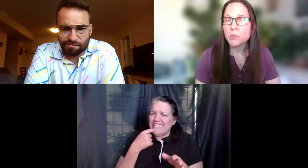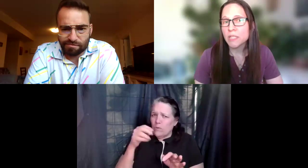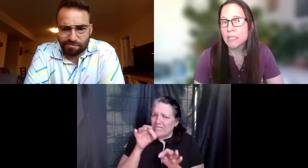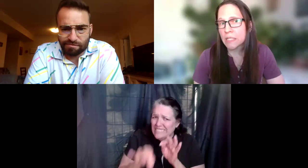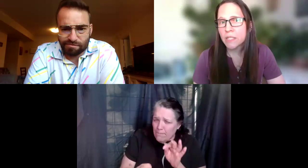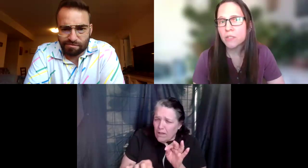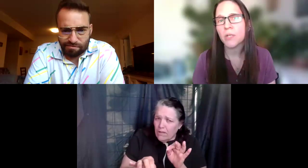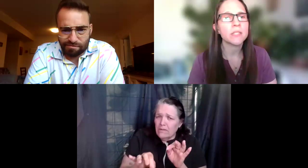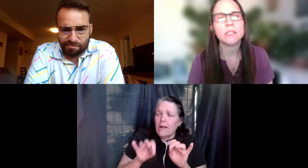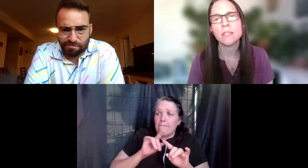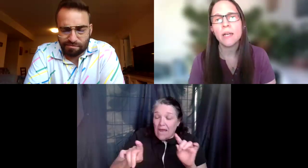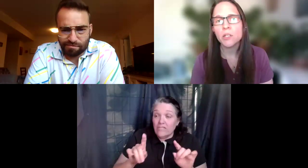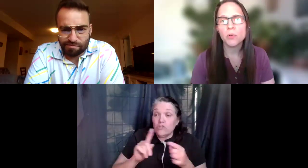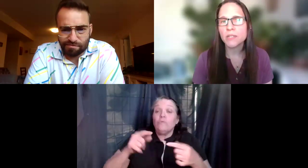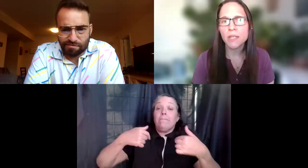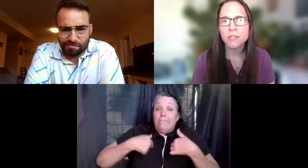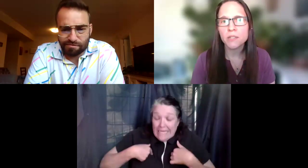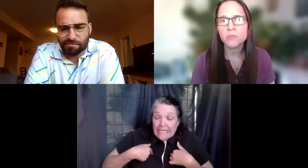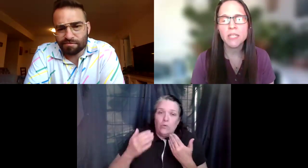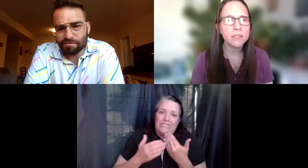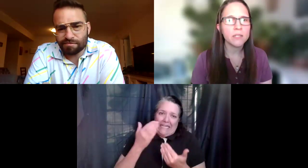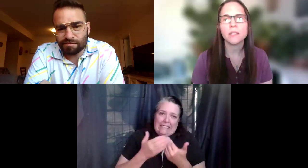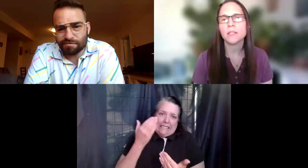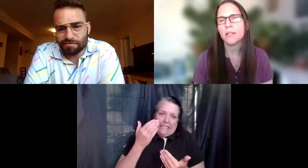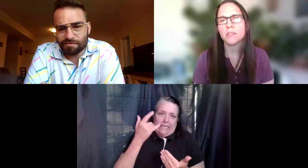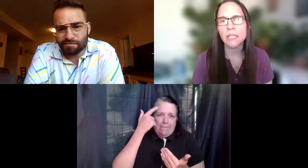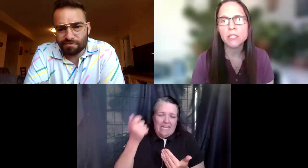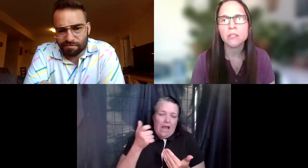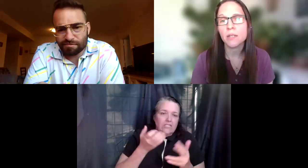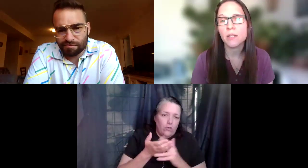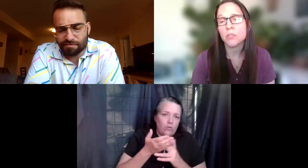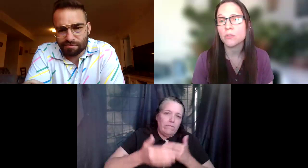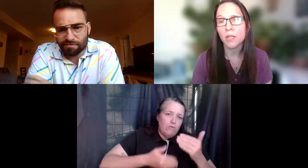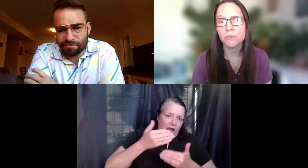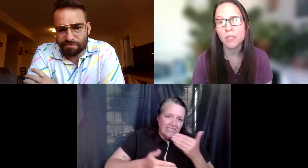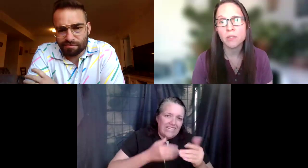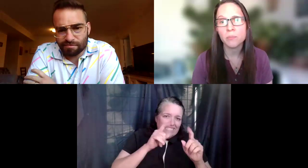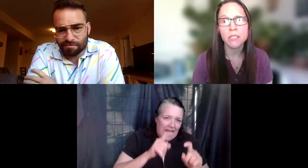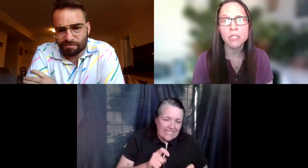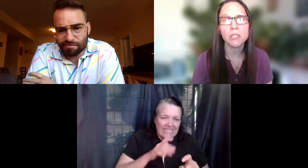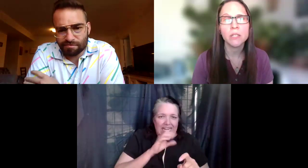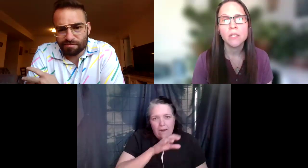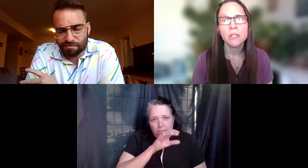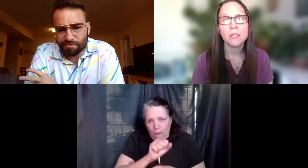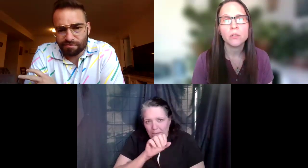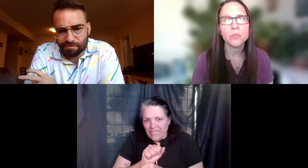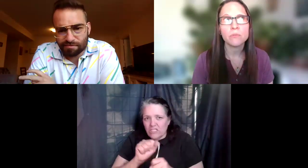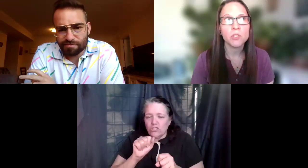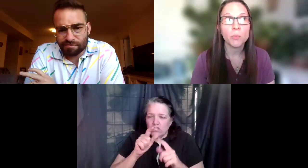it was pretty easy, throughout this entire process of testing and consultations, I was still confident in my decision and there was